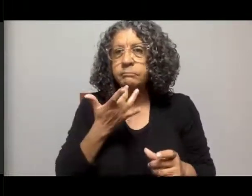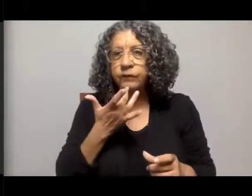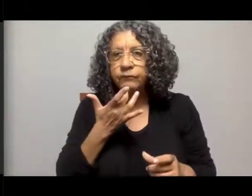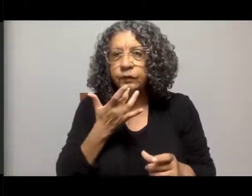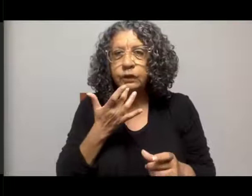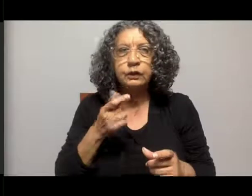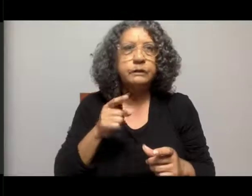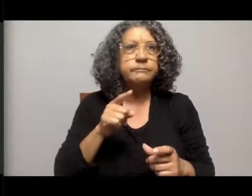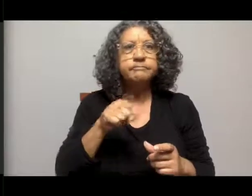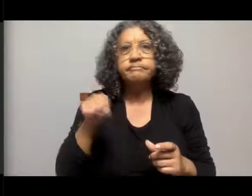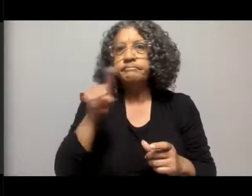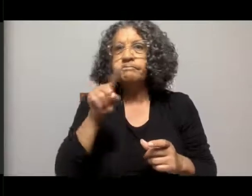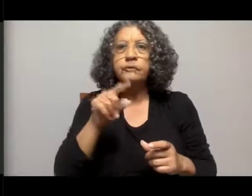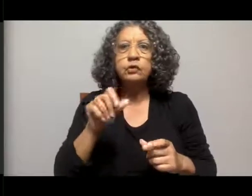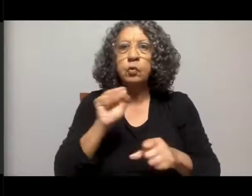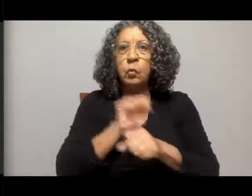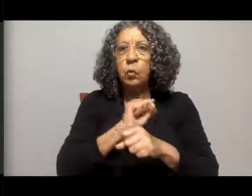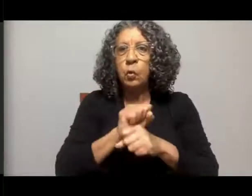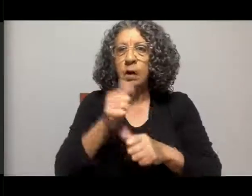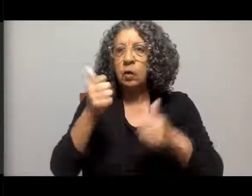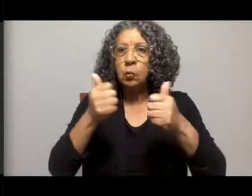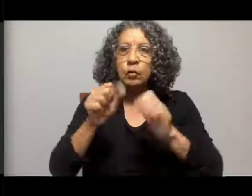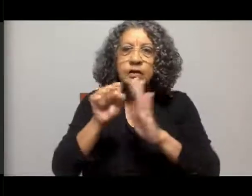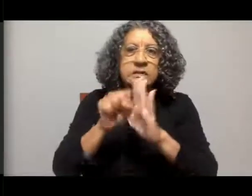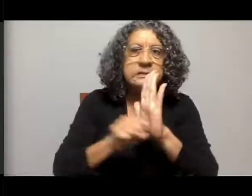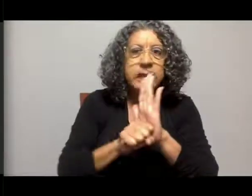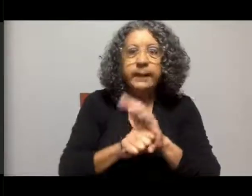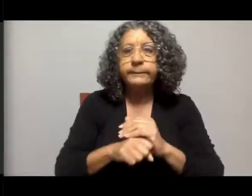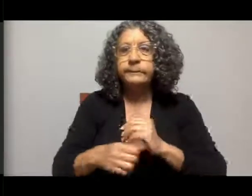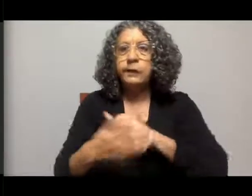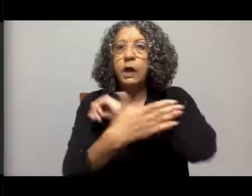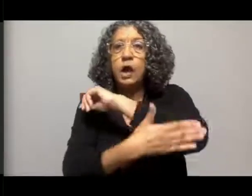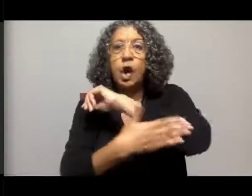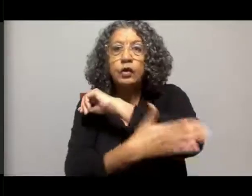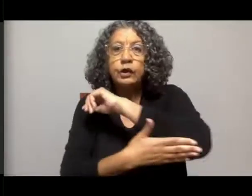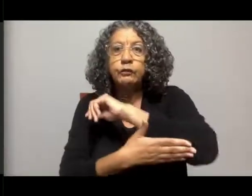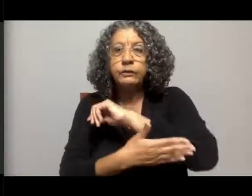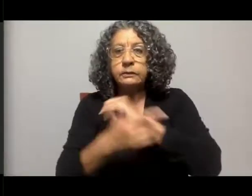and where you prefer to work, which state,